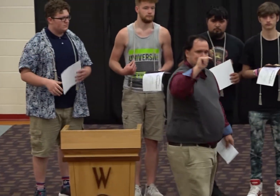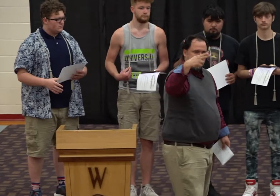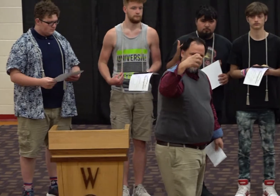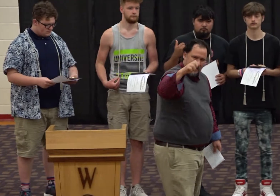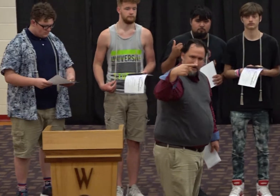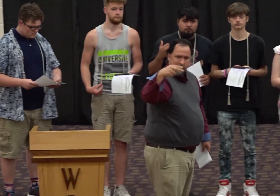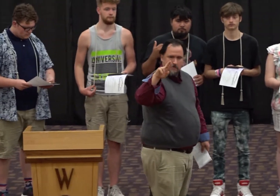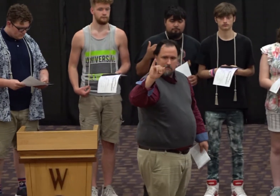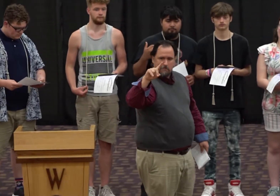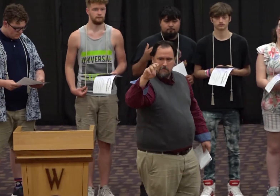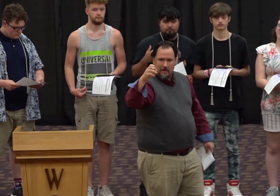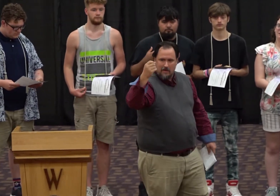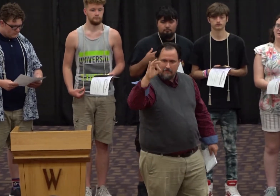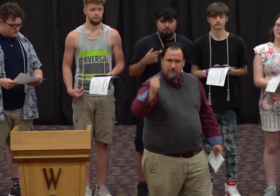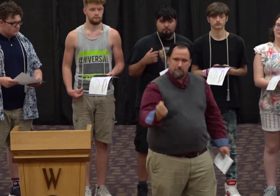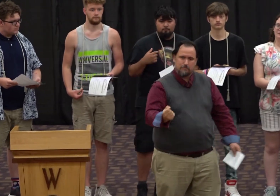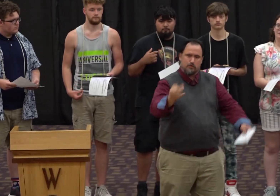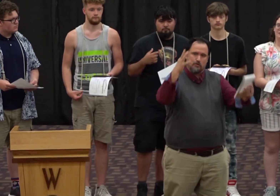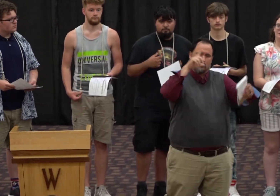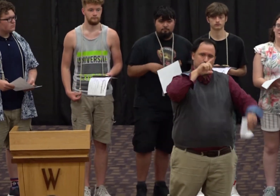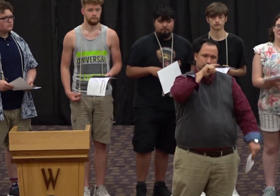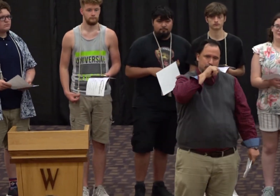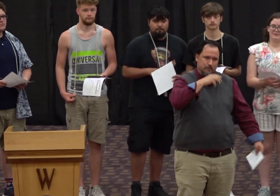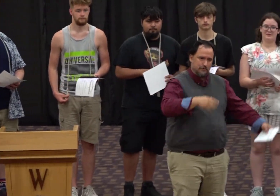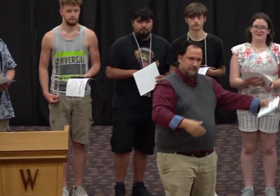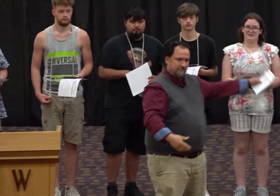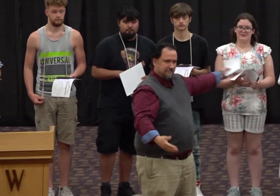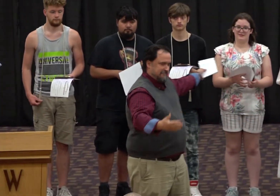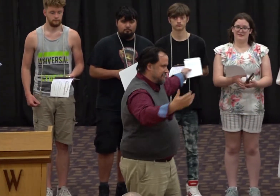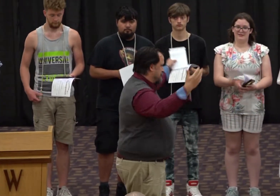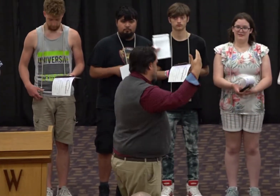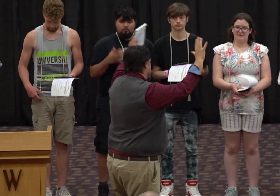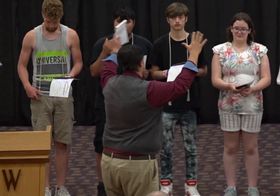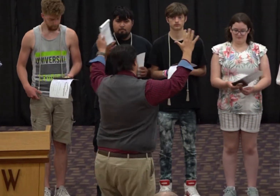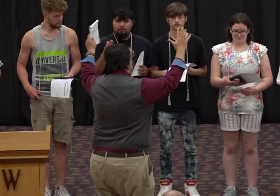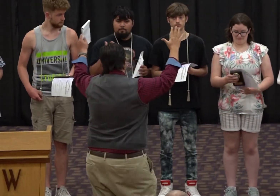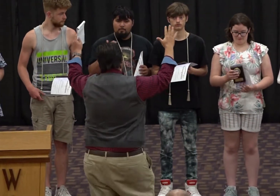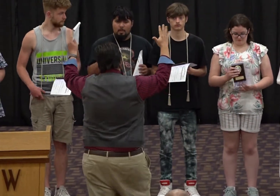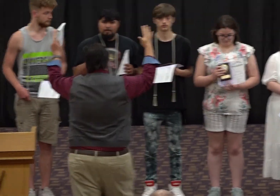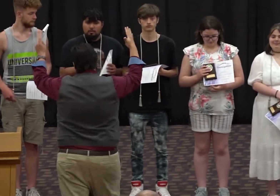Way to go to all of these students! They're definitely Firebirds.